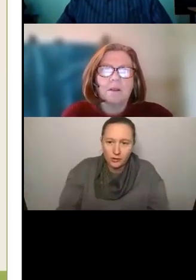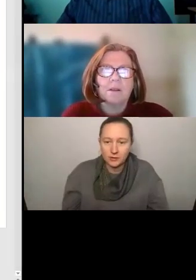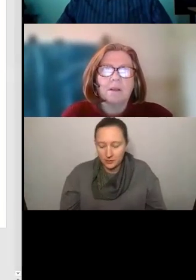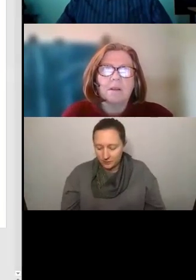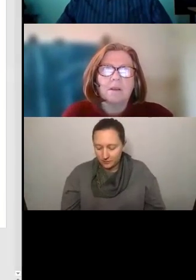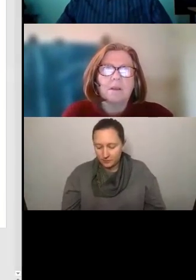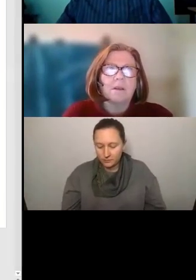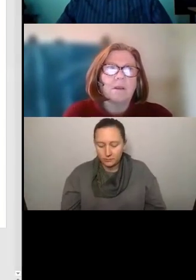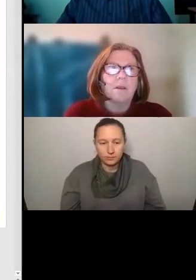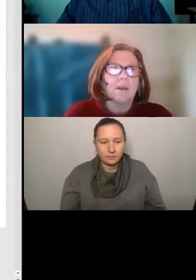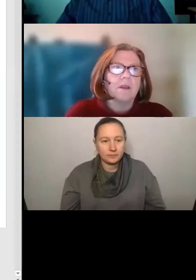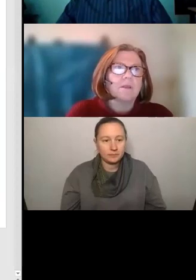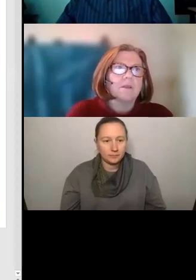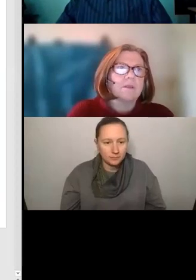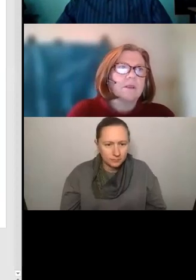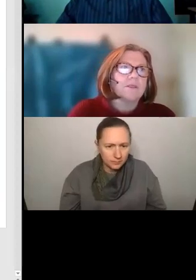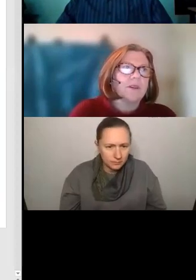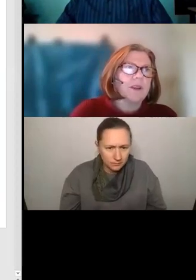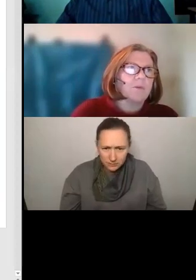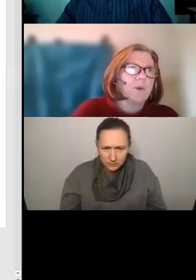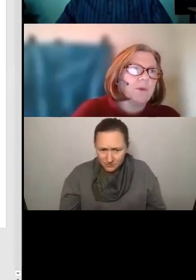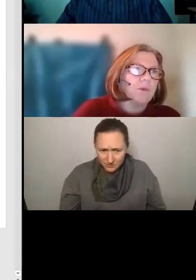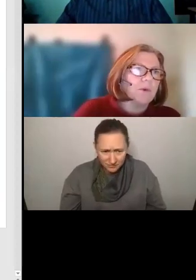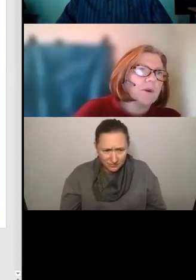Jade Blevins: Right. Scarlett Gibb: And let's find out where we were.